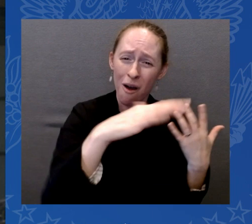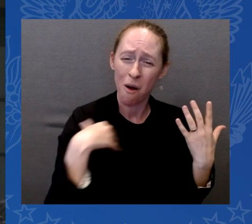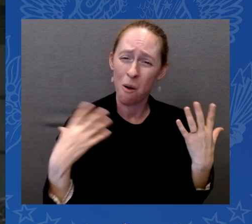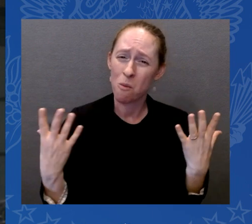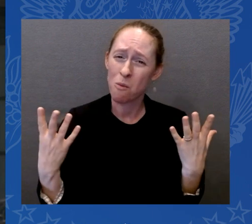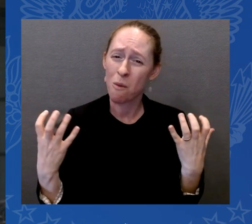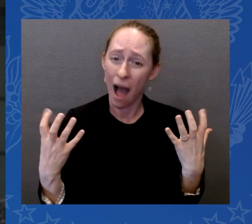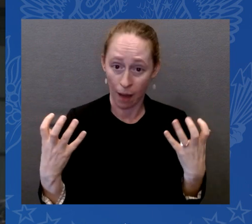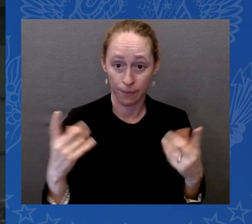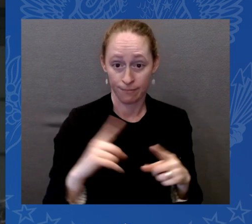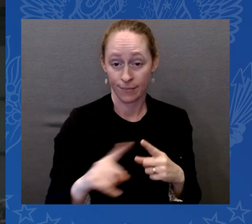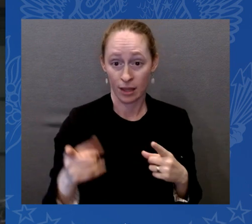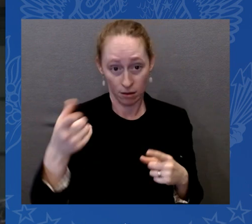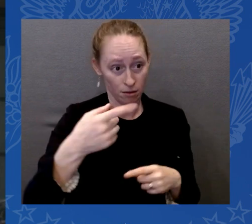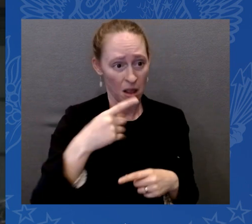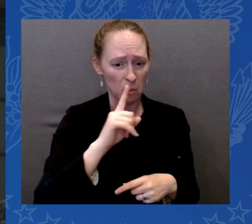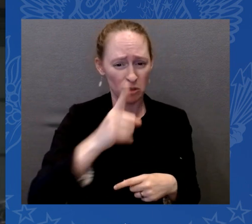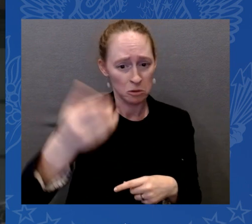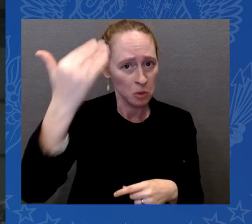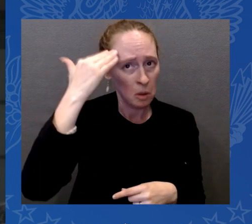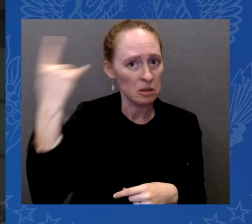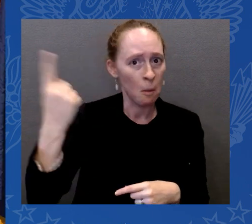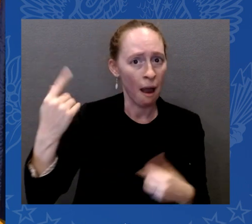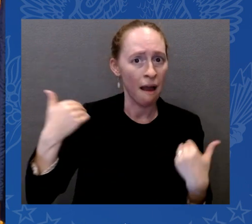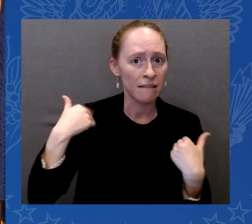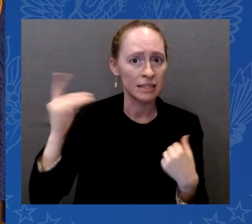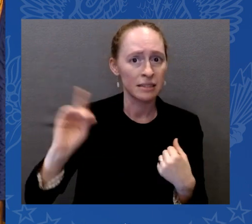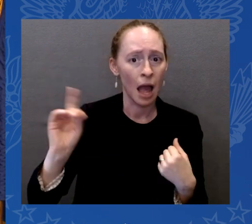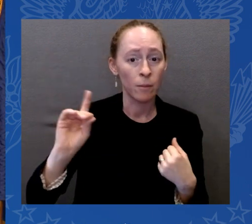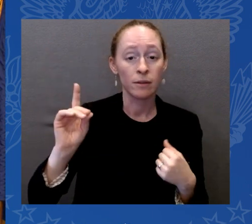But Republicans blocked limiting that cost to $35 for children.